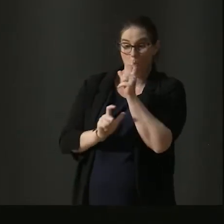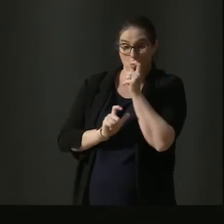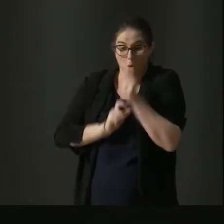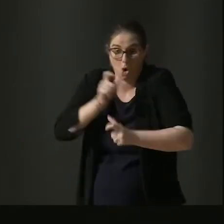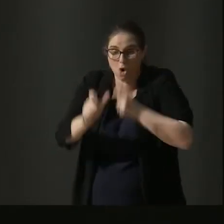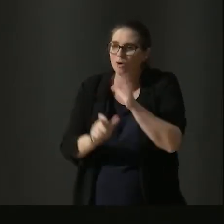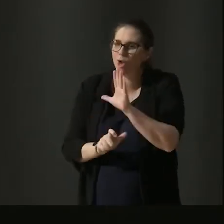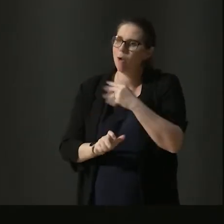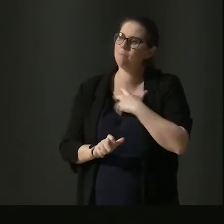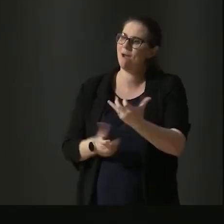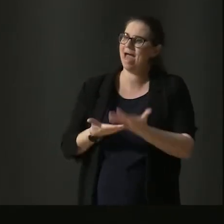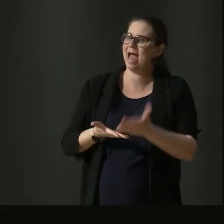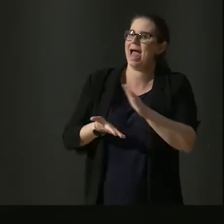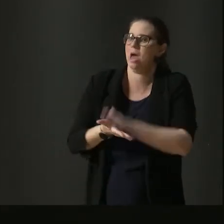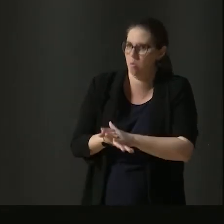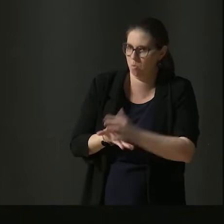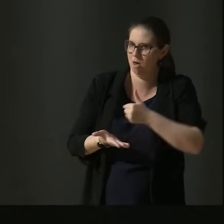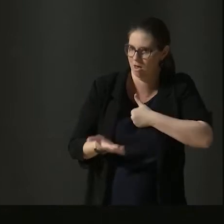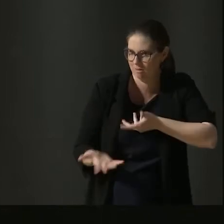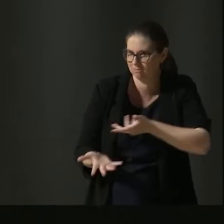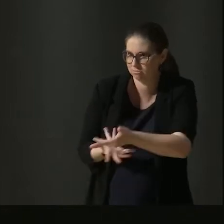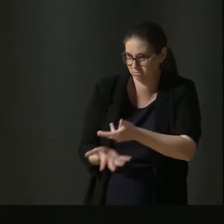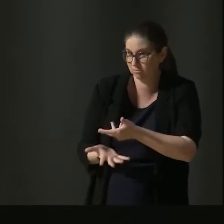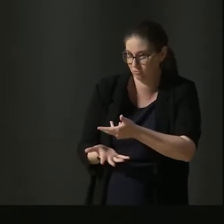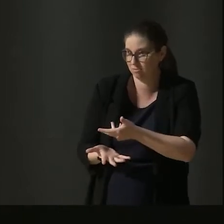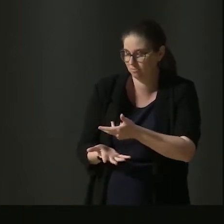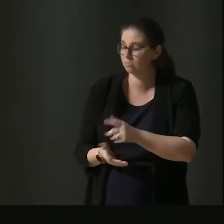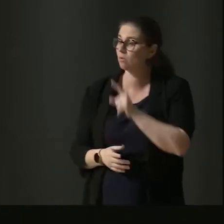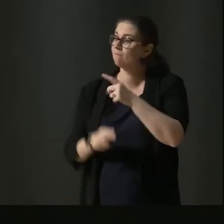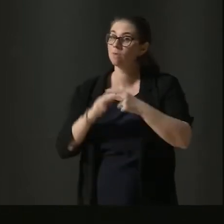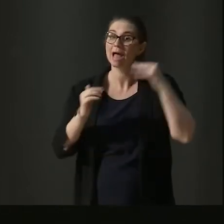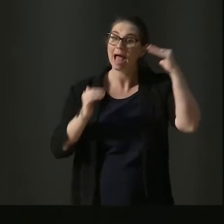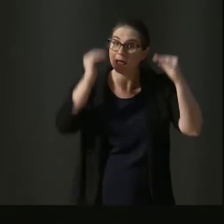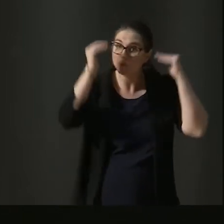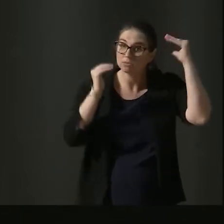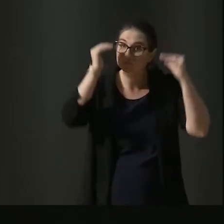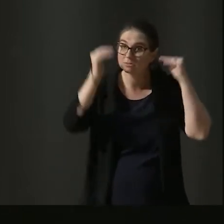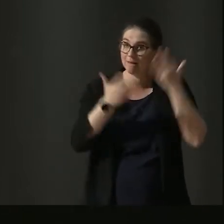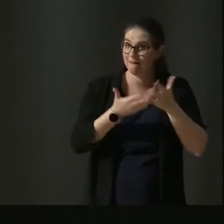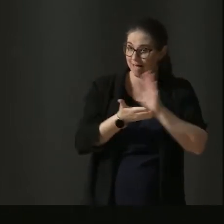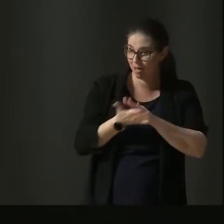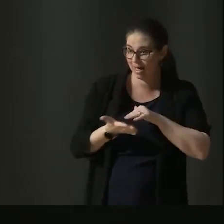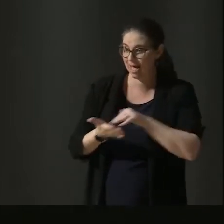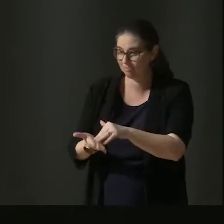So for an adult to help a child with their feelings, we generally need to be pretty calm ourselves